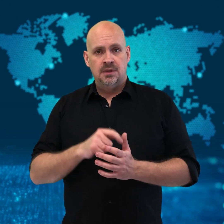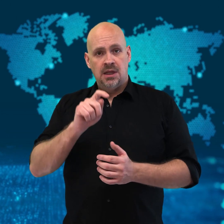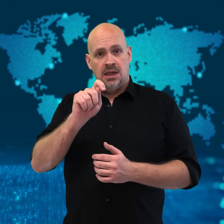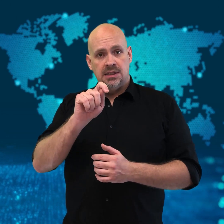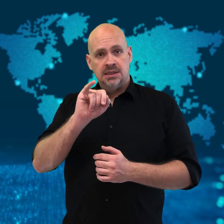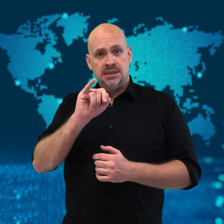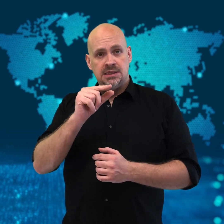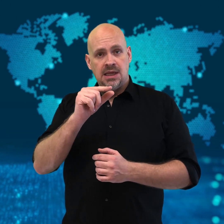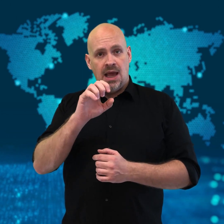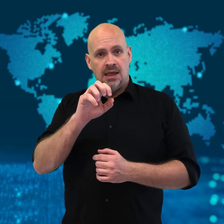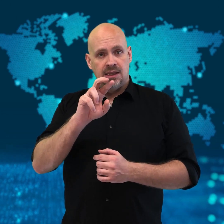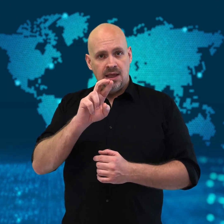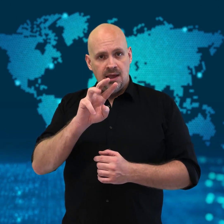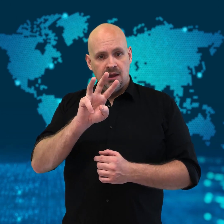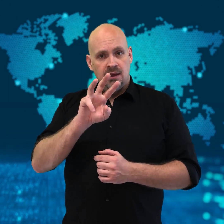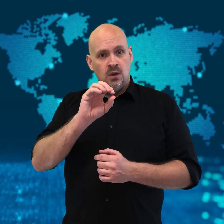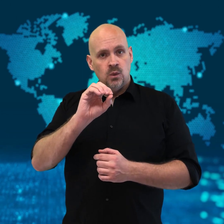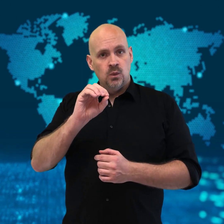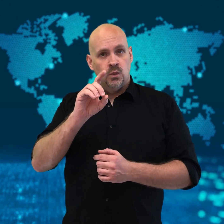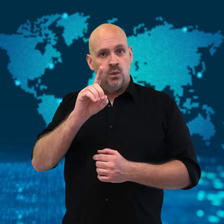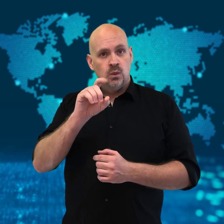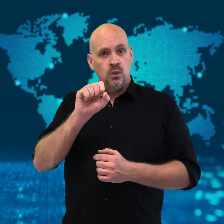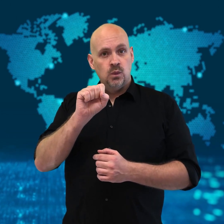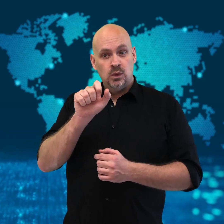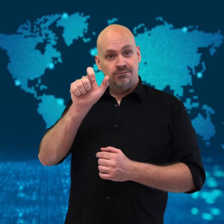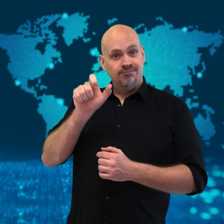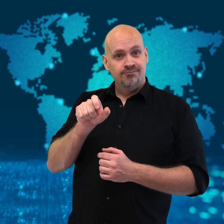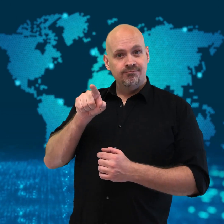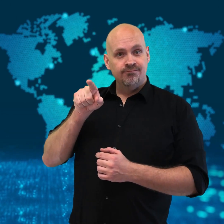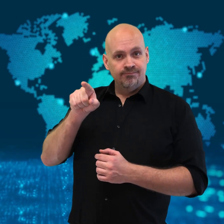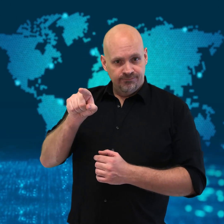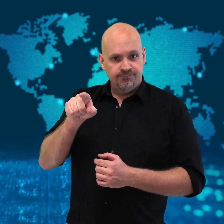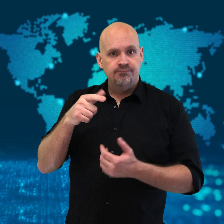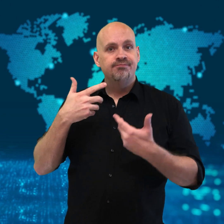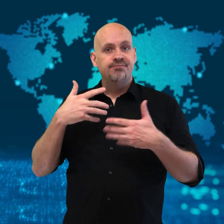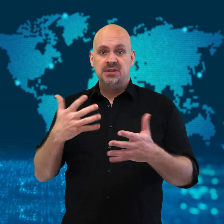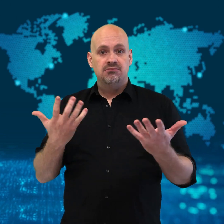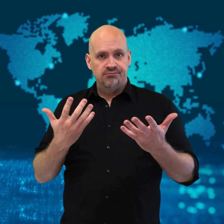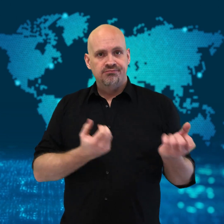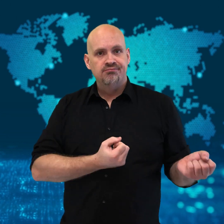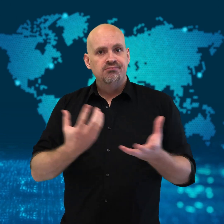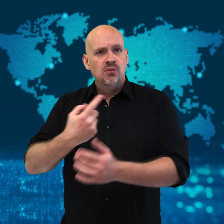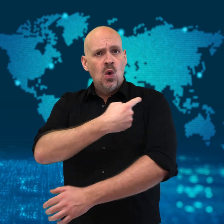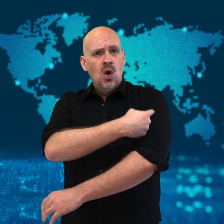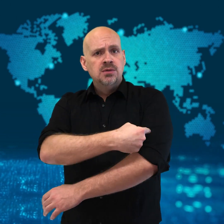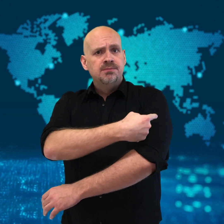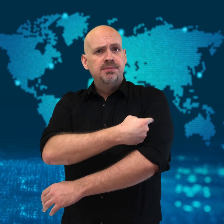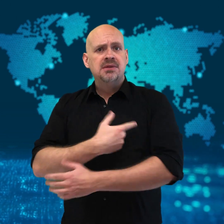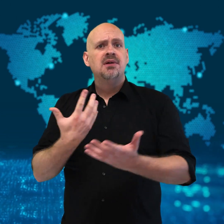[Gavin]: Tiger Woods has been hospitalized after